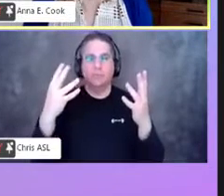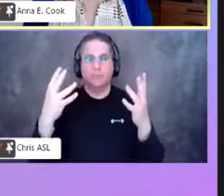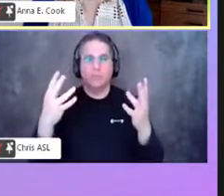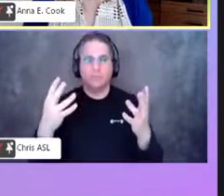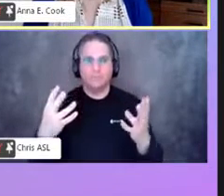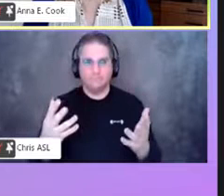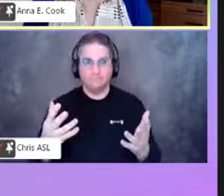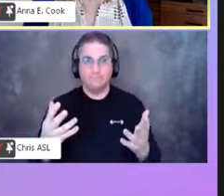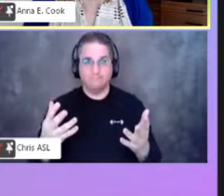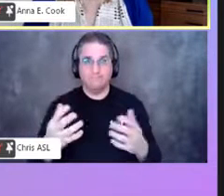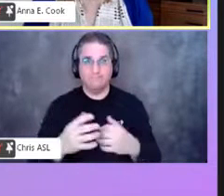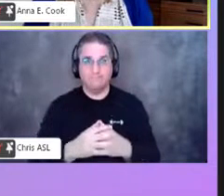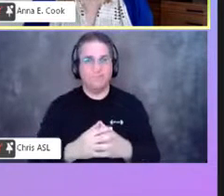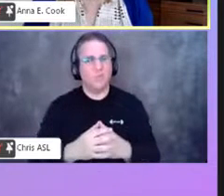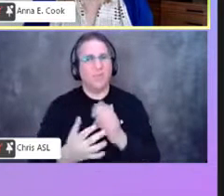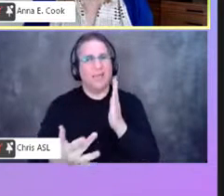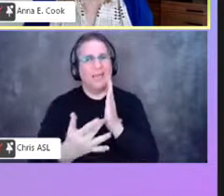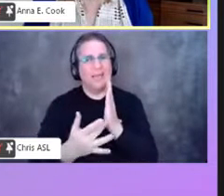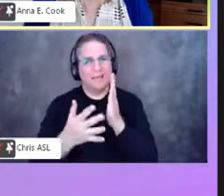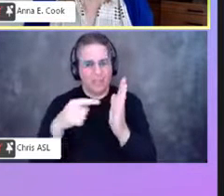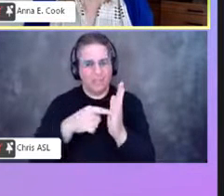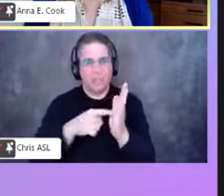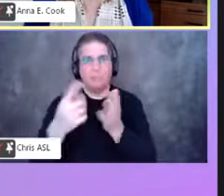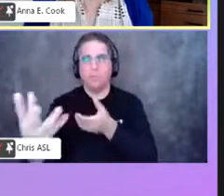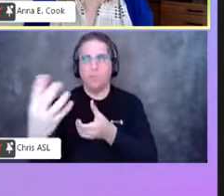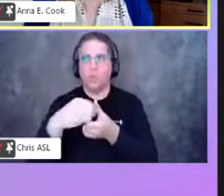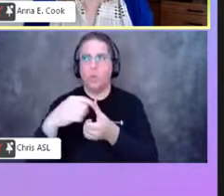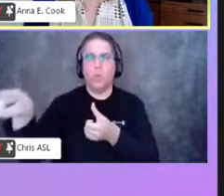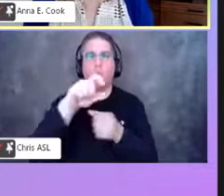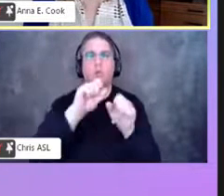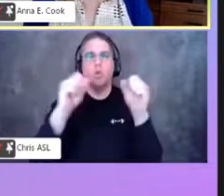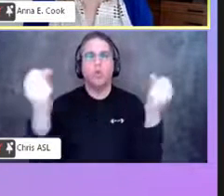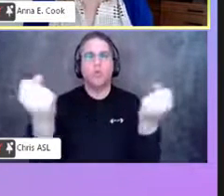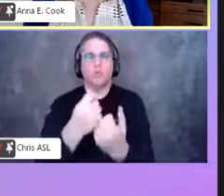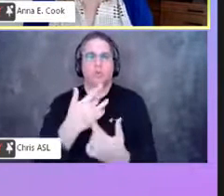technology should consider social norms and how do we make that technology polite